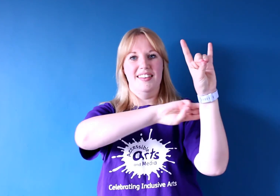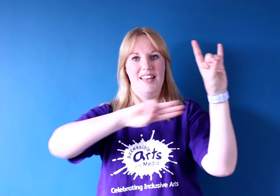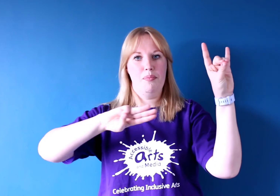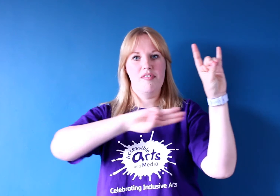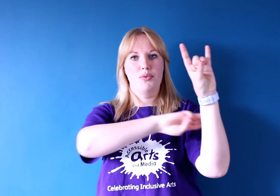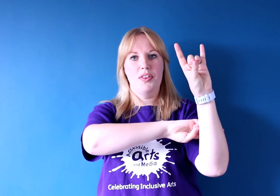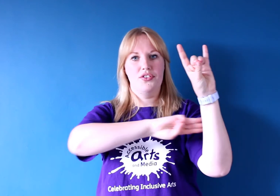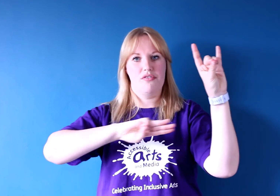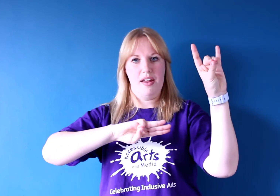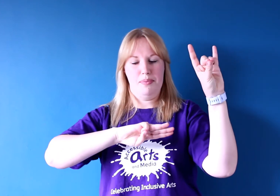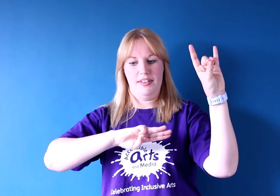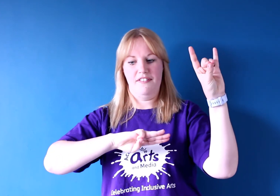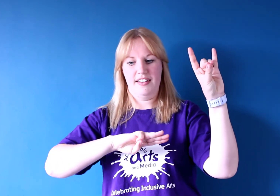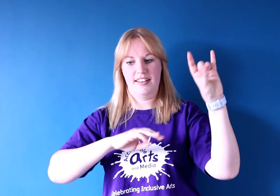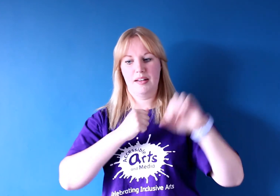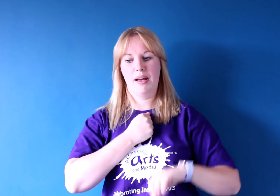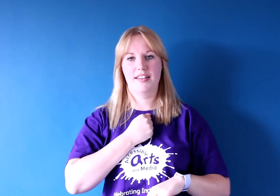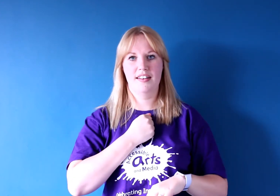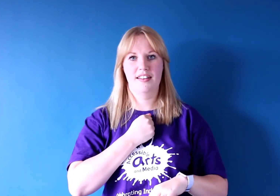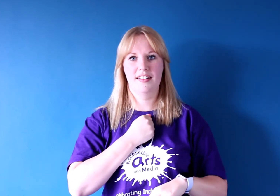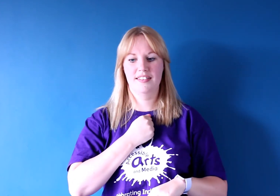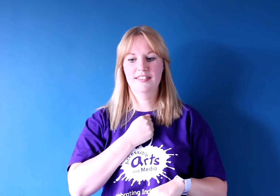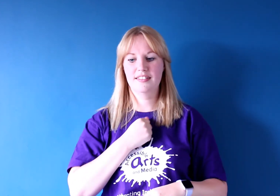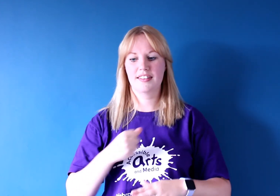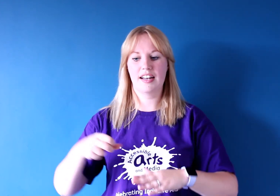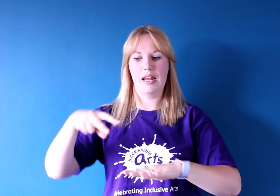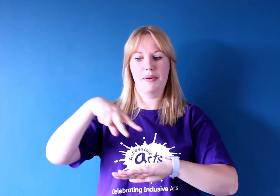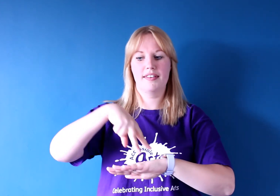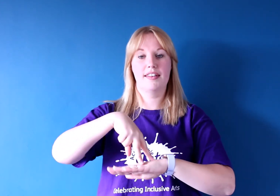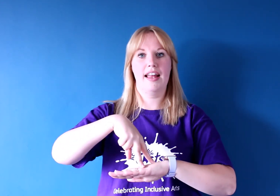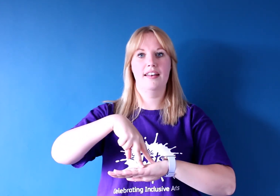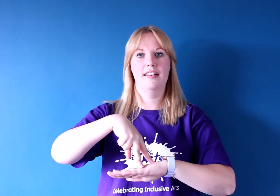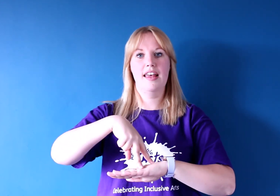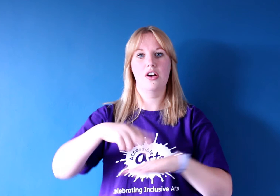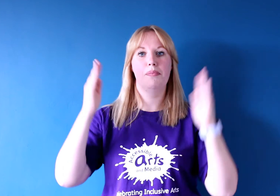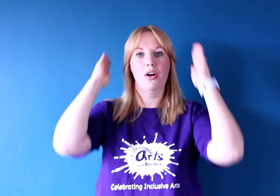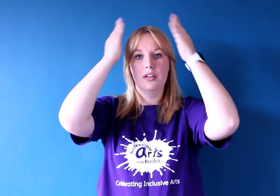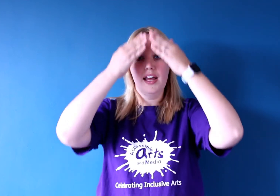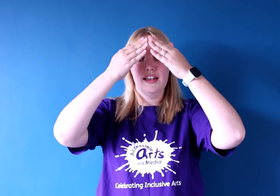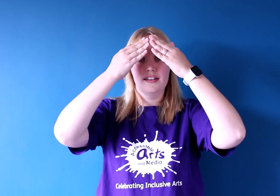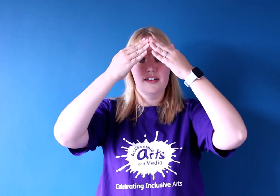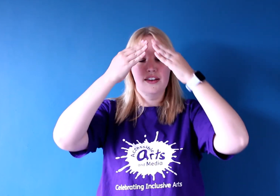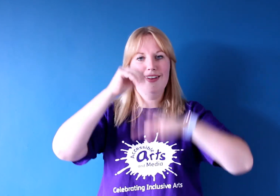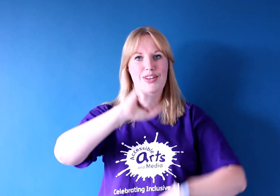Zebras with stripes. Fantastic my turn. Sleep standing up all night.